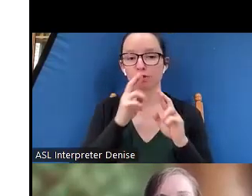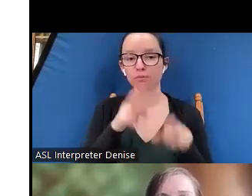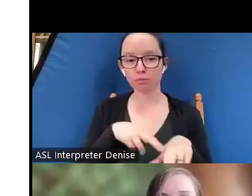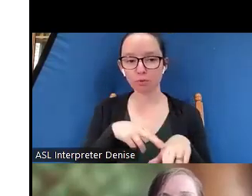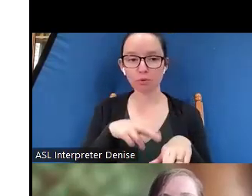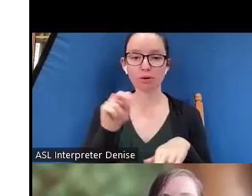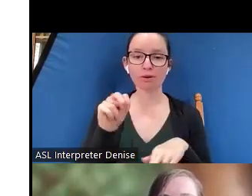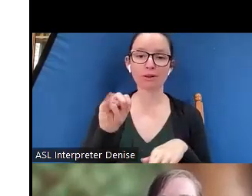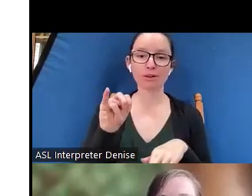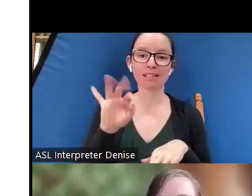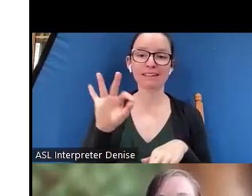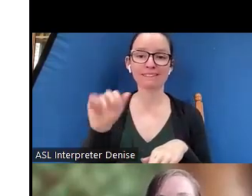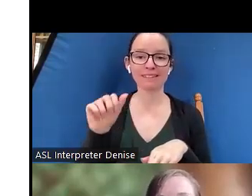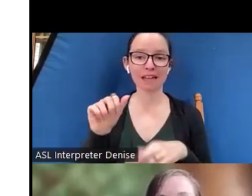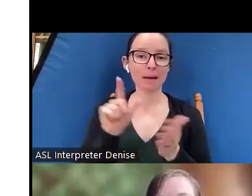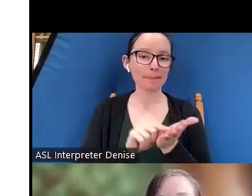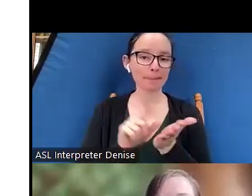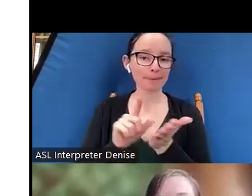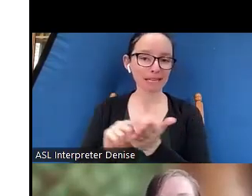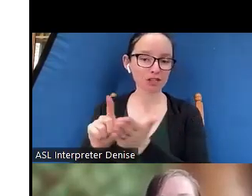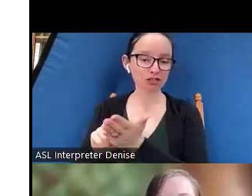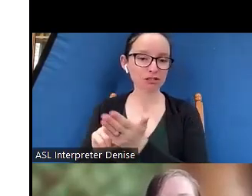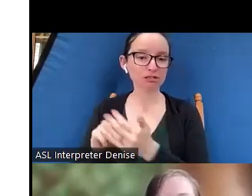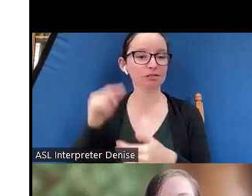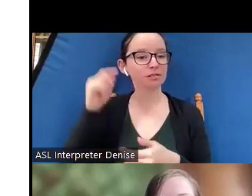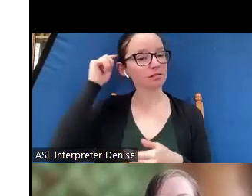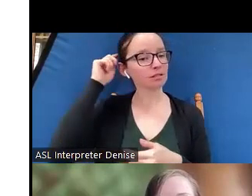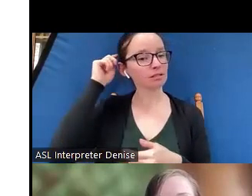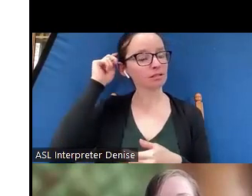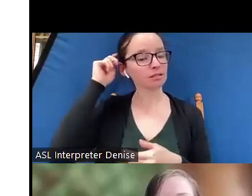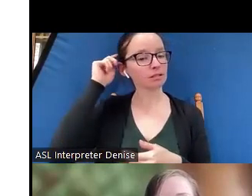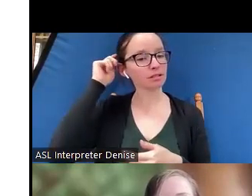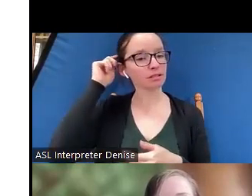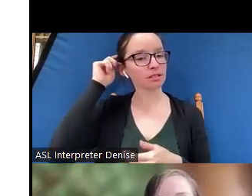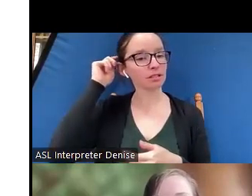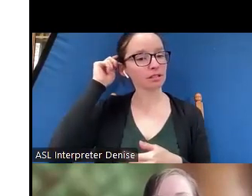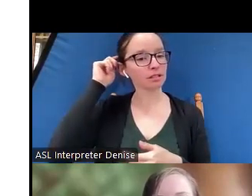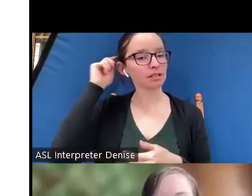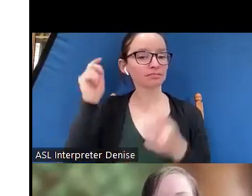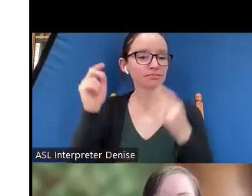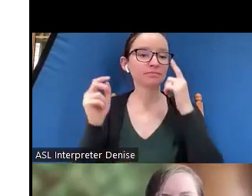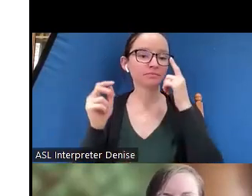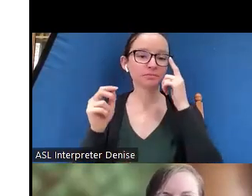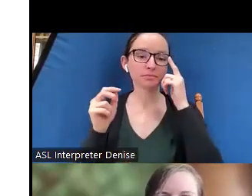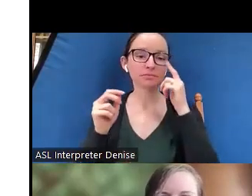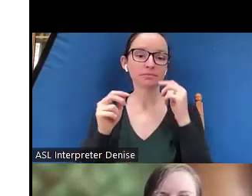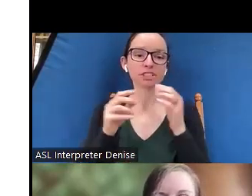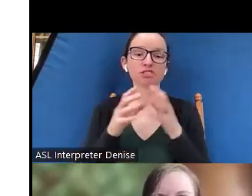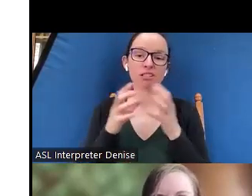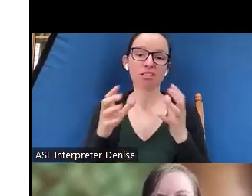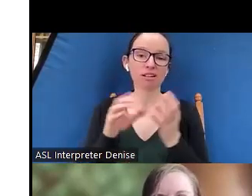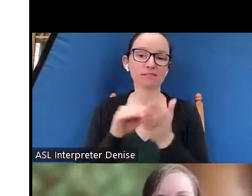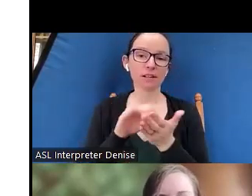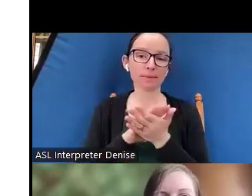well as just kind of reviewing like which projects, there's a fair bit of documentation on which projects have been funded thus far.